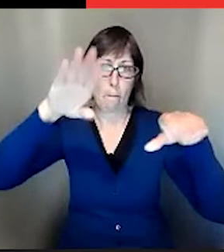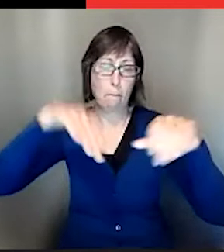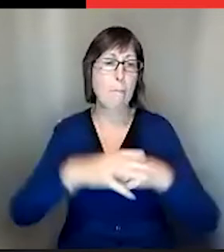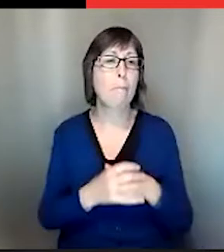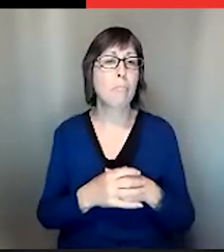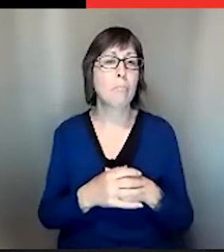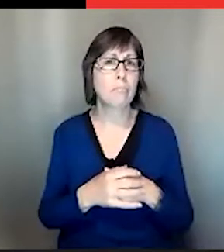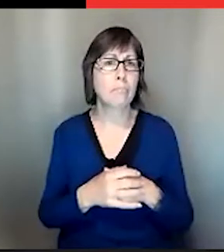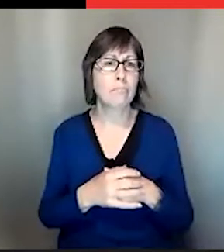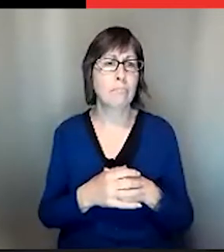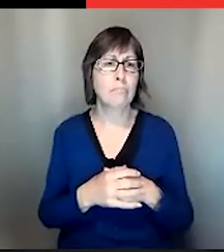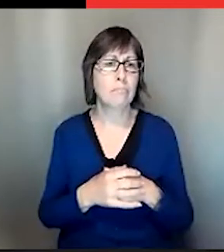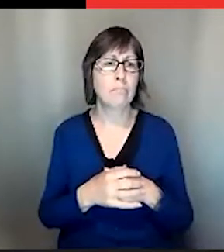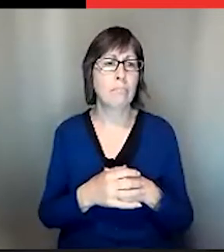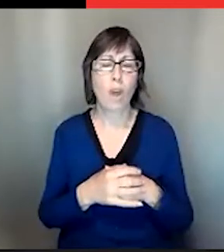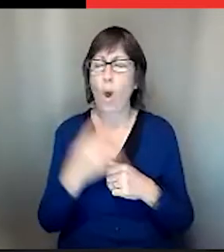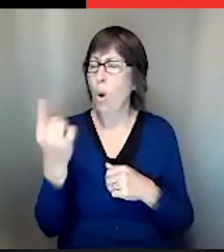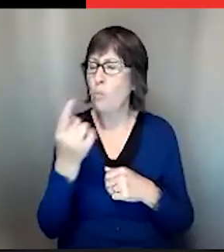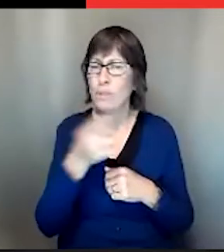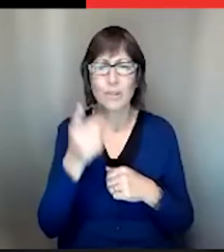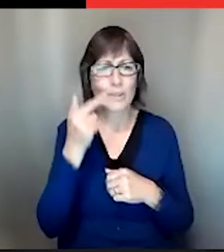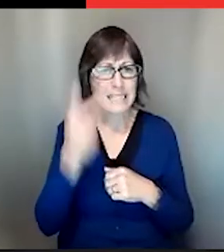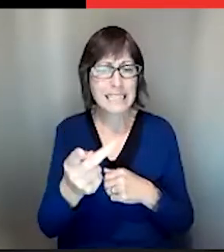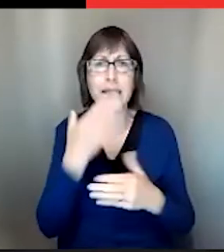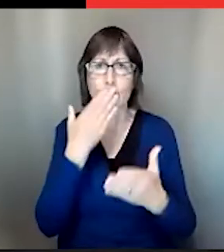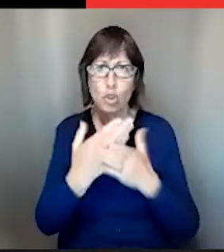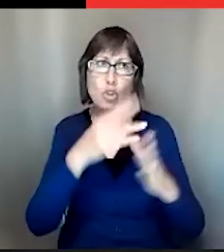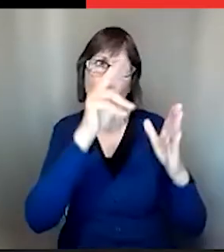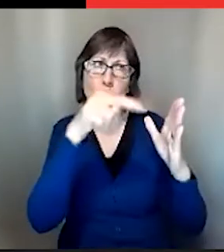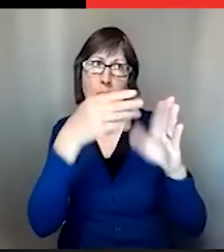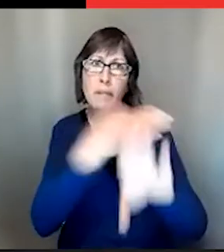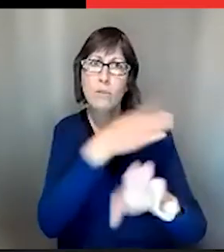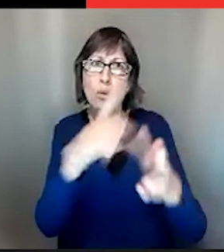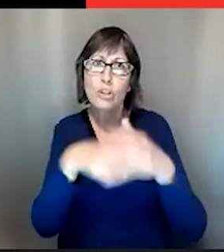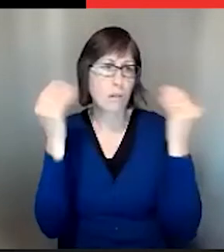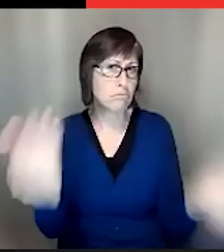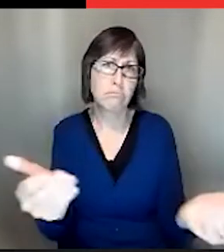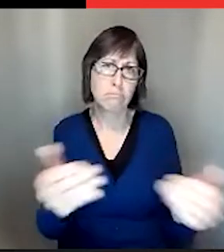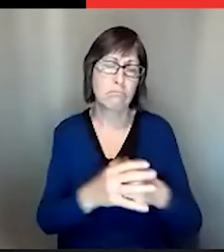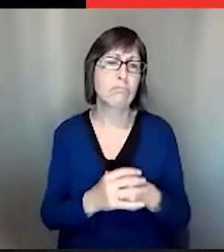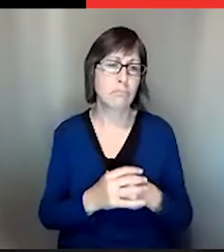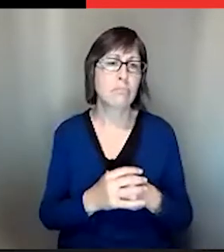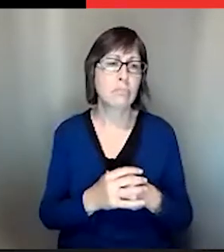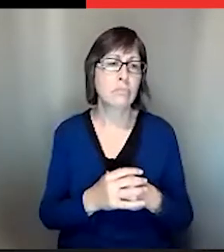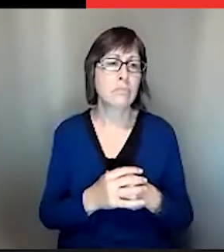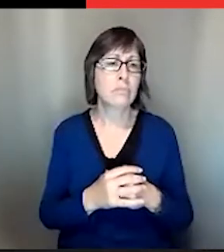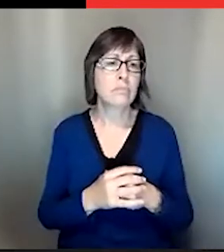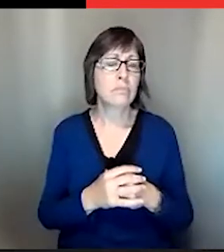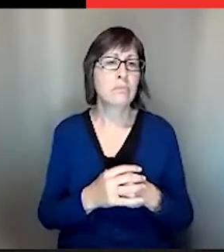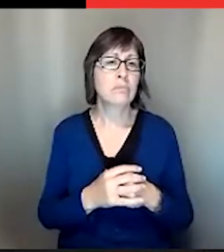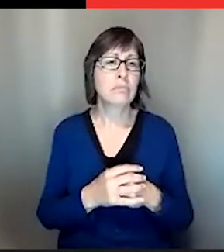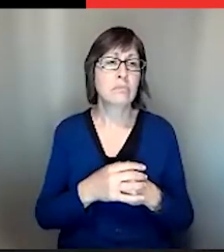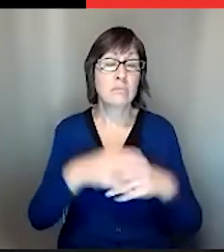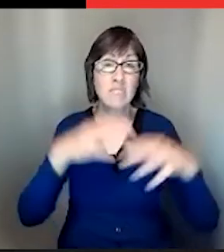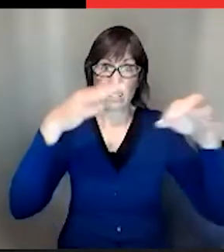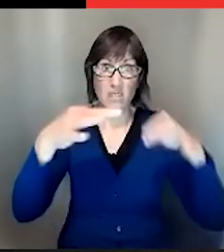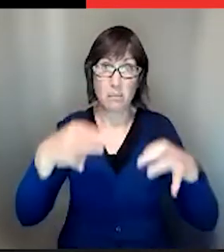portal you’ll see that and it’s always good to give it a read before you start.